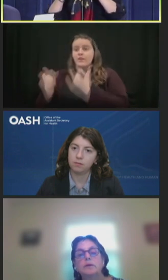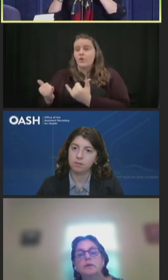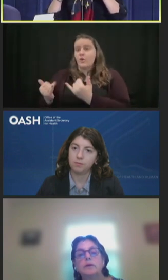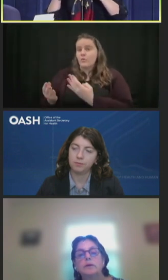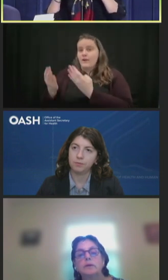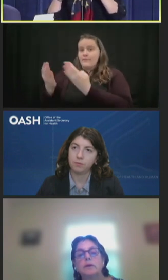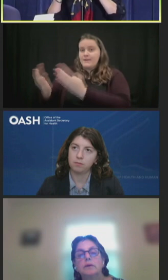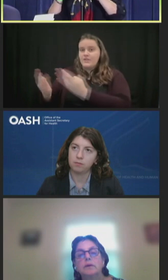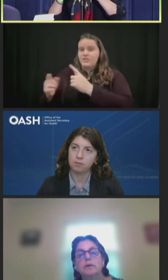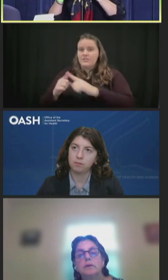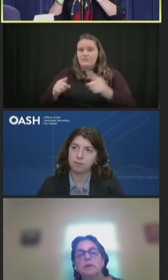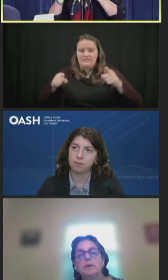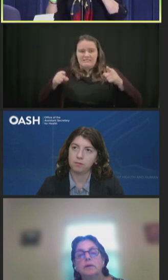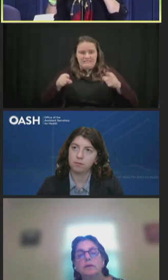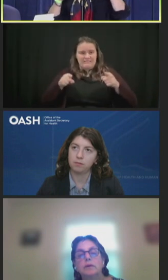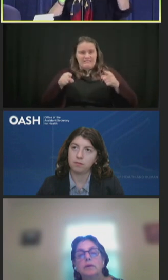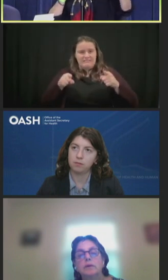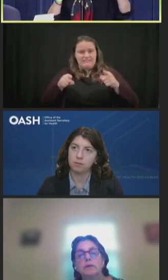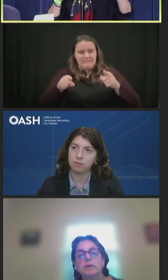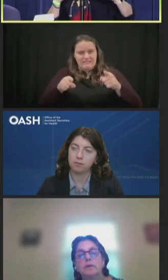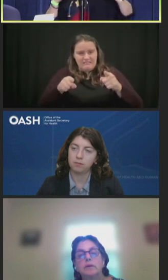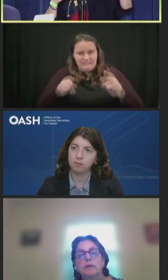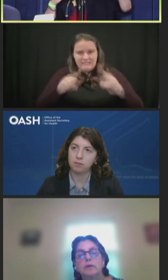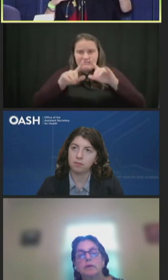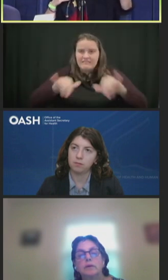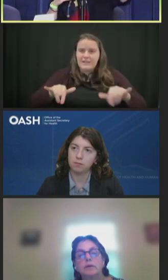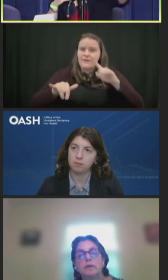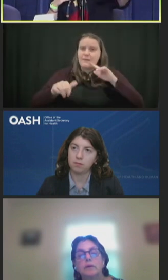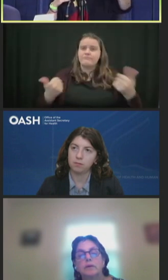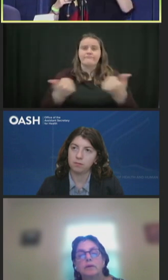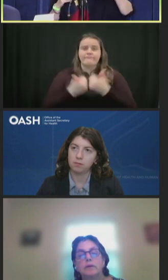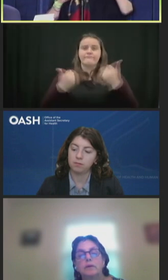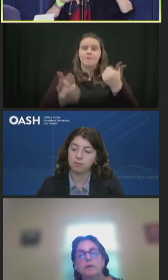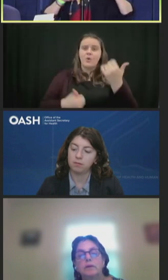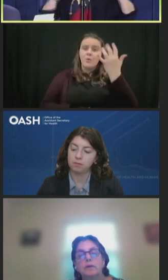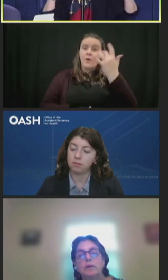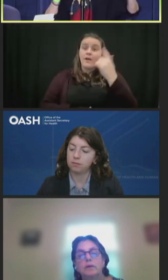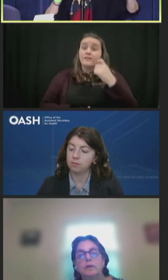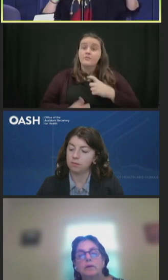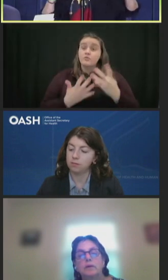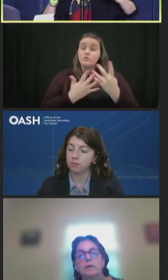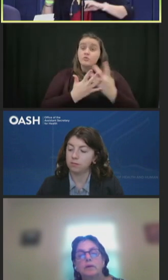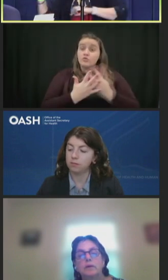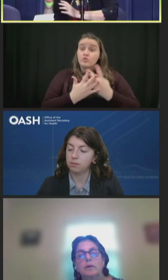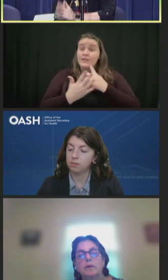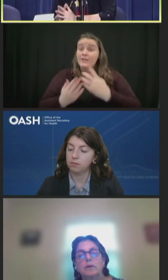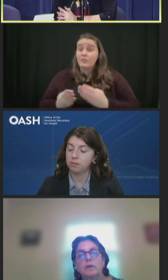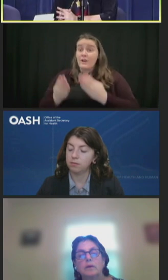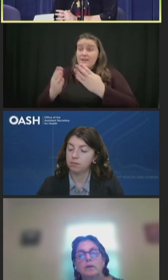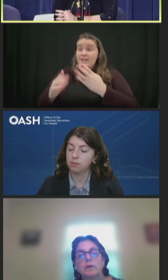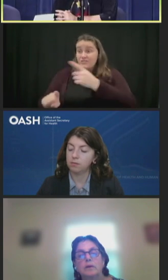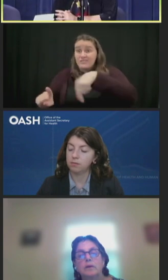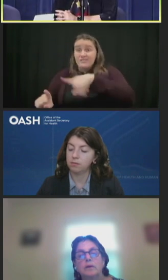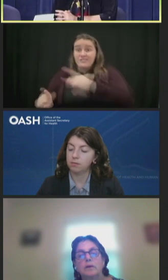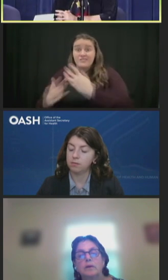I think, is creating some challenge because the screening recommendations are different. And so,